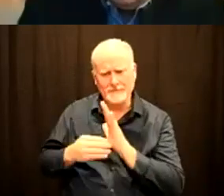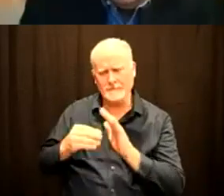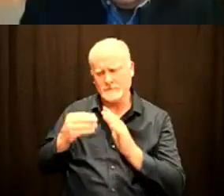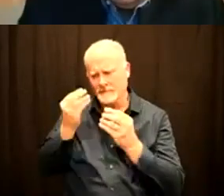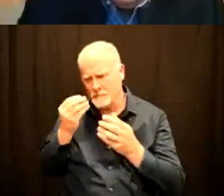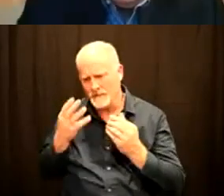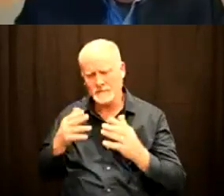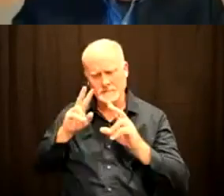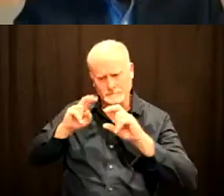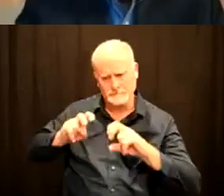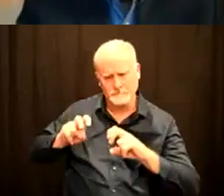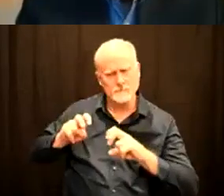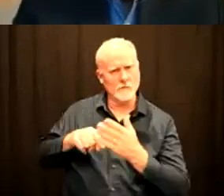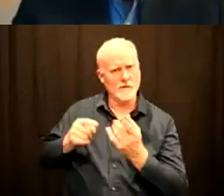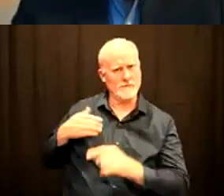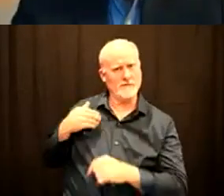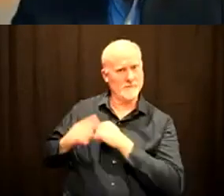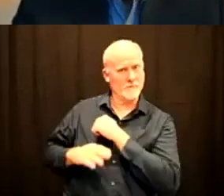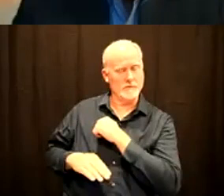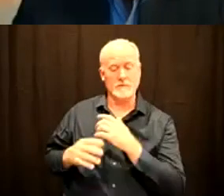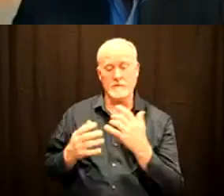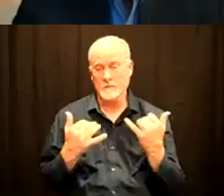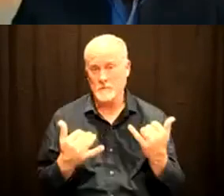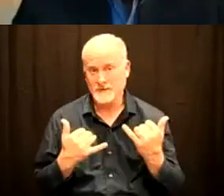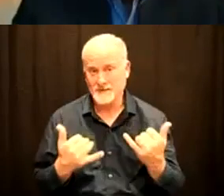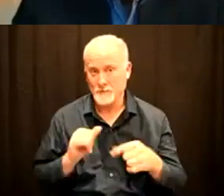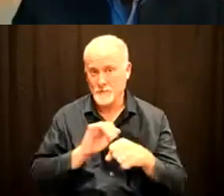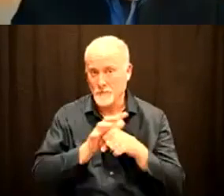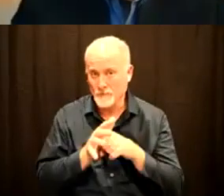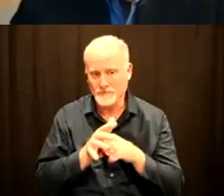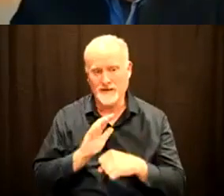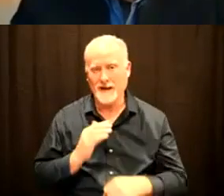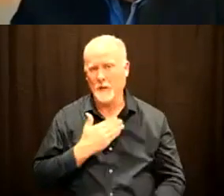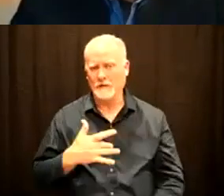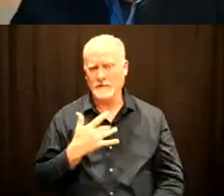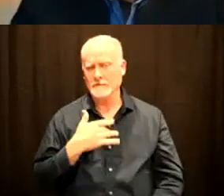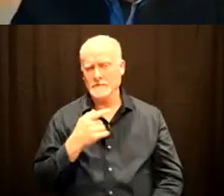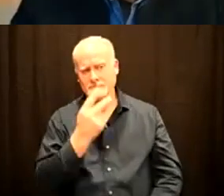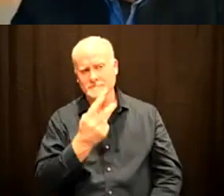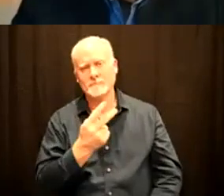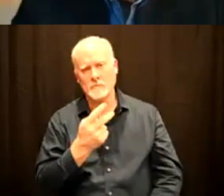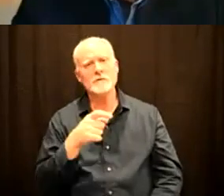occurred in the fall the current state of covid the projections require us to increase testing in